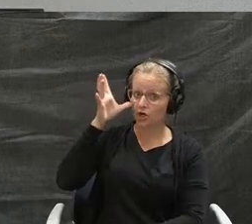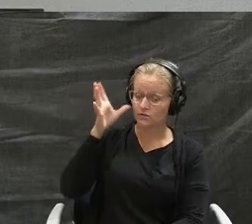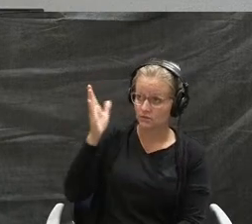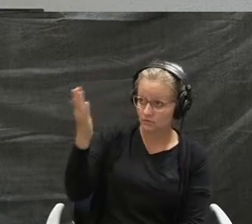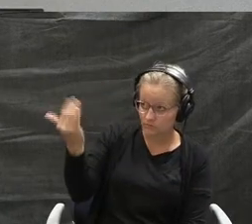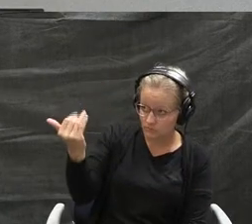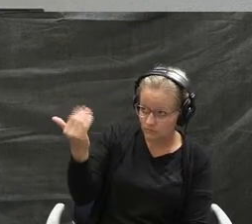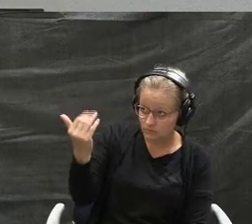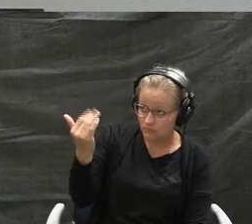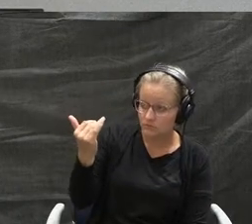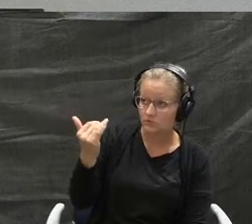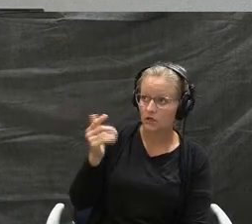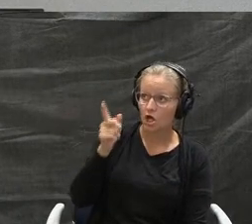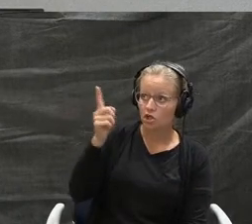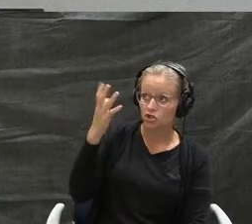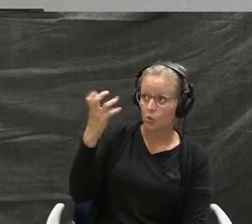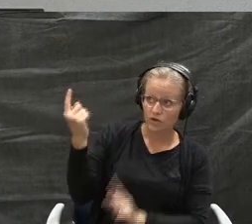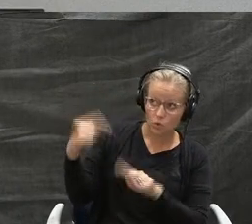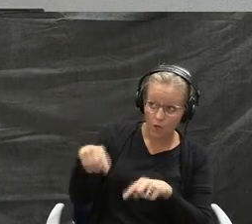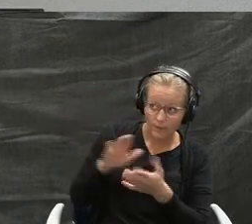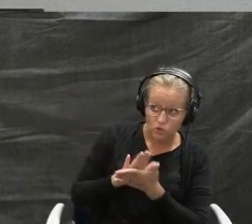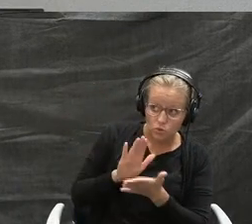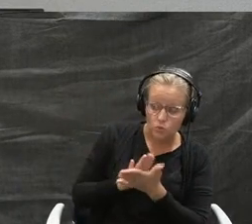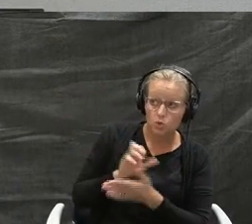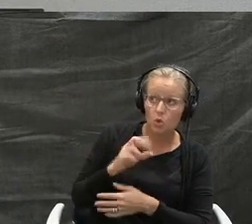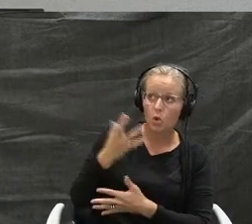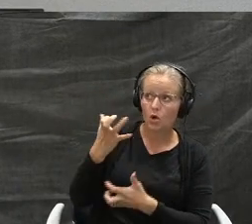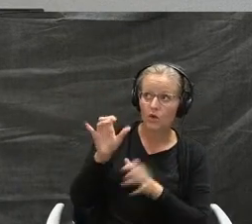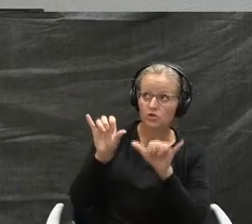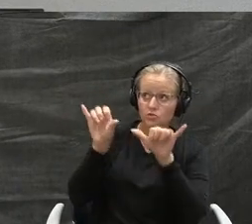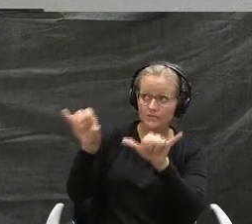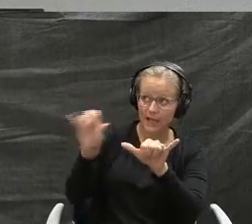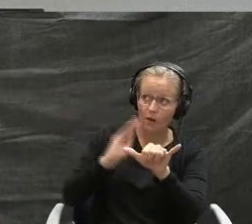school or are you going to want to keep your child at home? Are